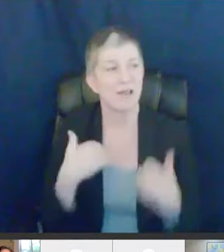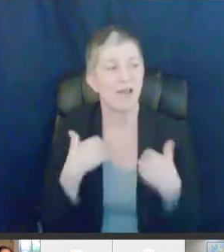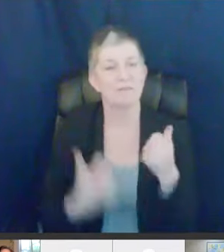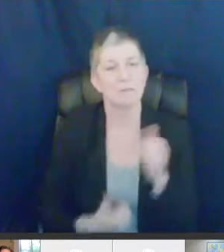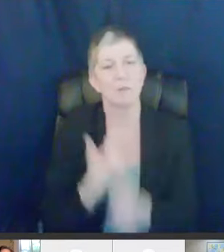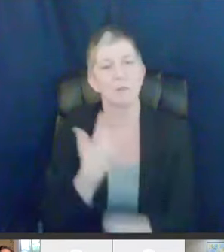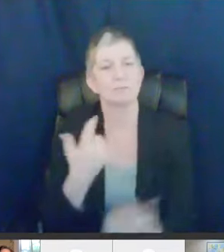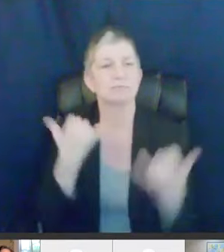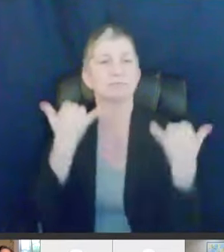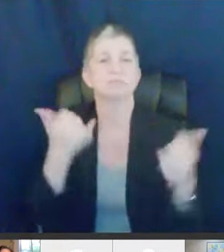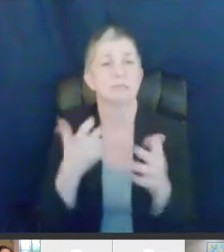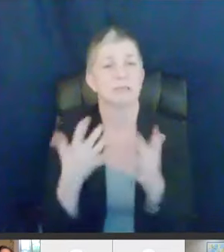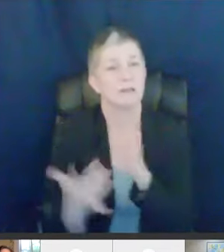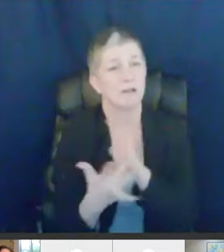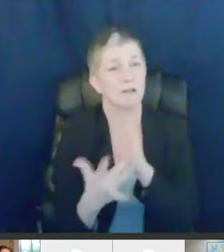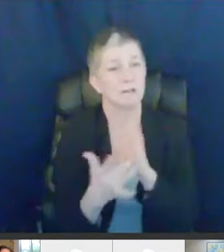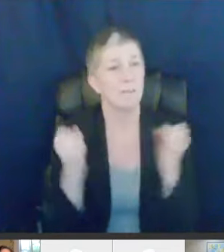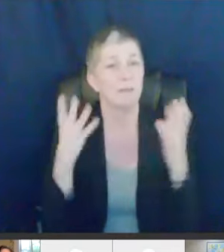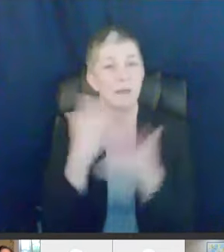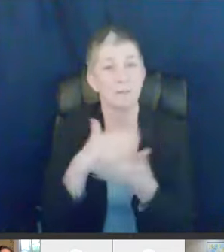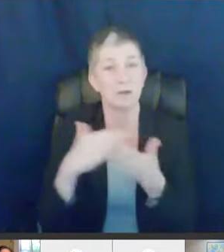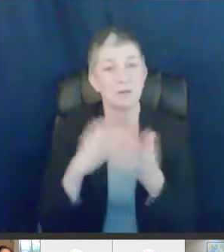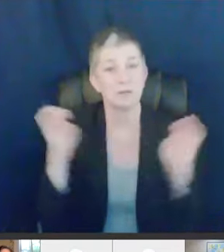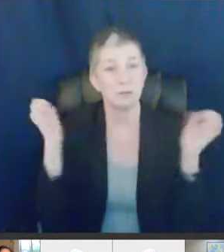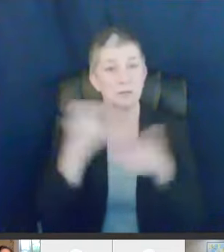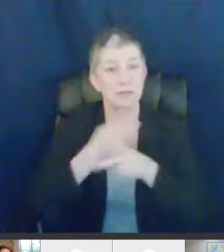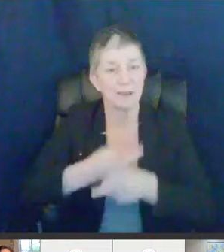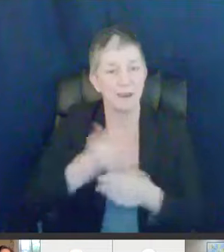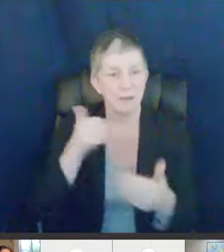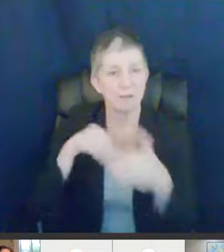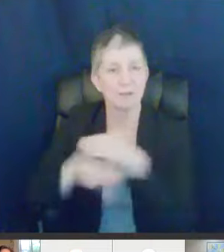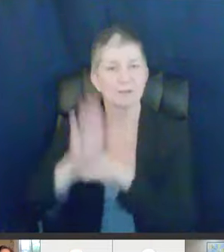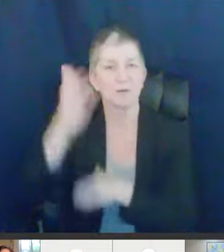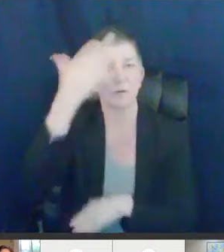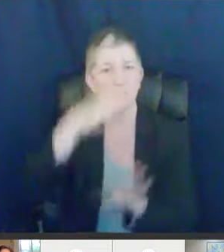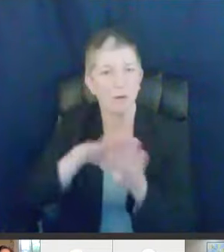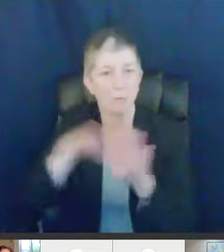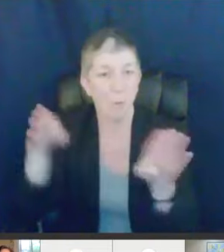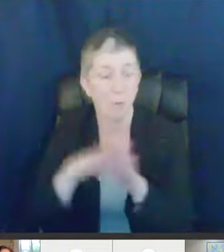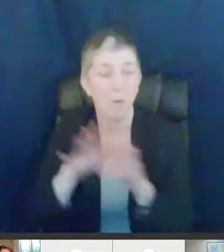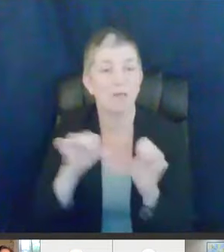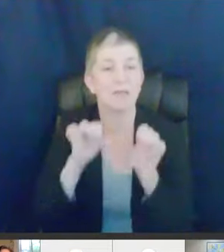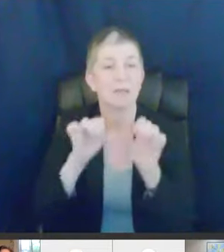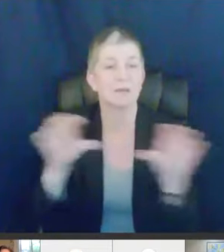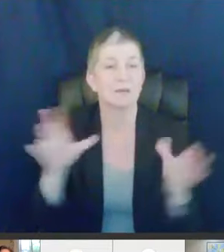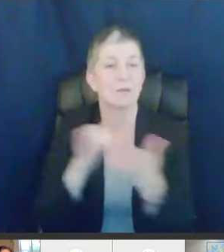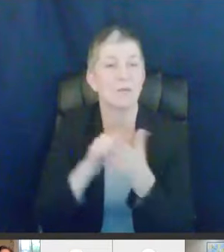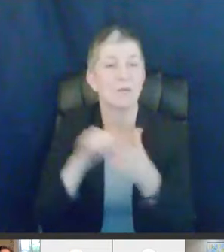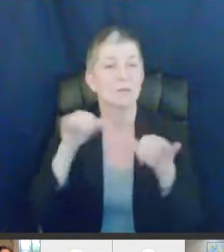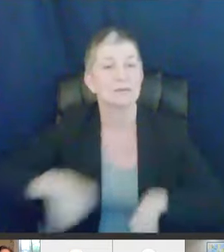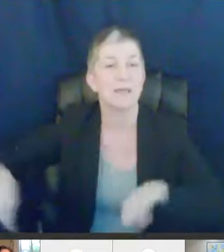bring many aspects of emergency department care right to your front door and they can continue those same treatments during transport to the emergency